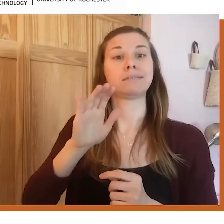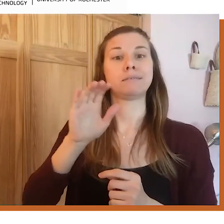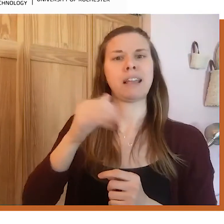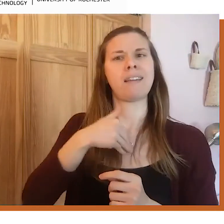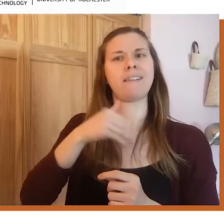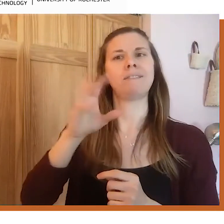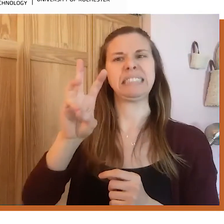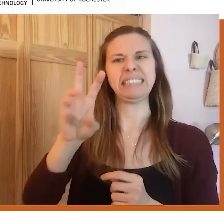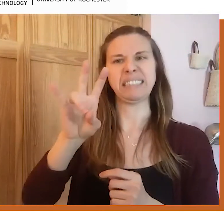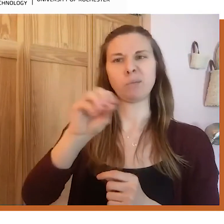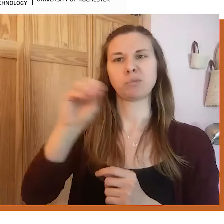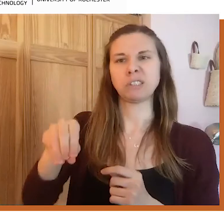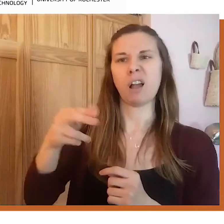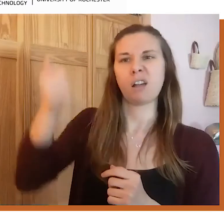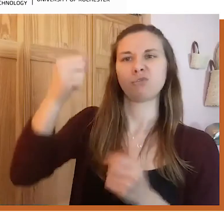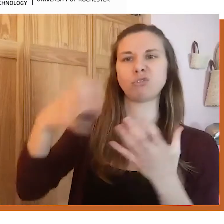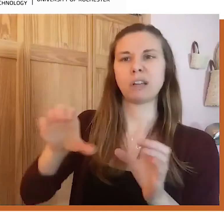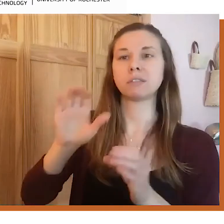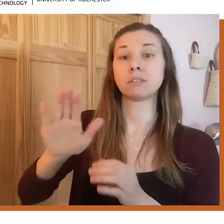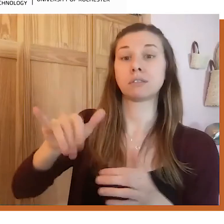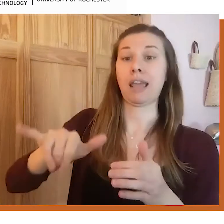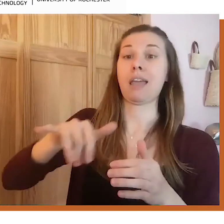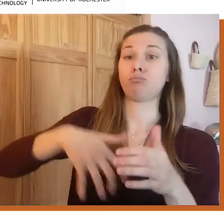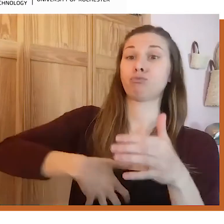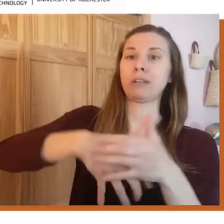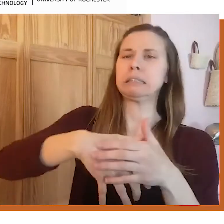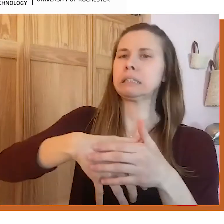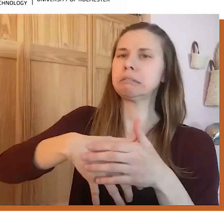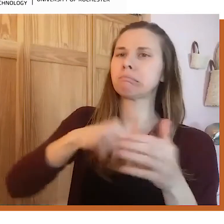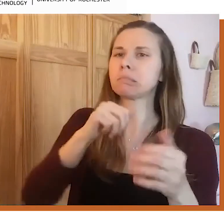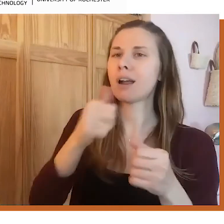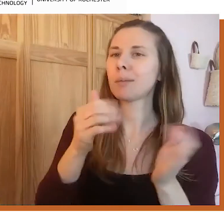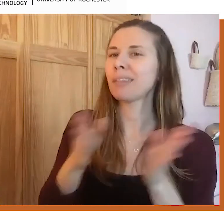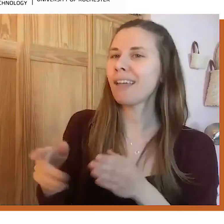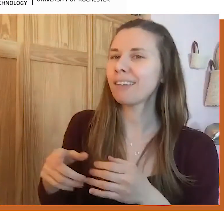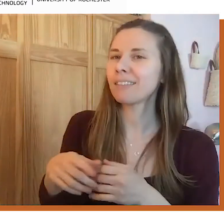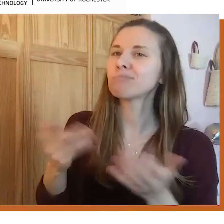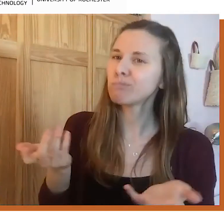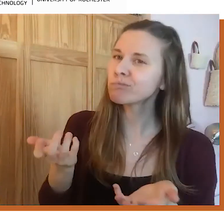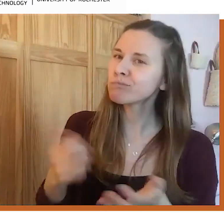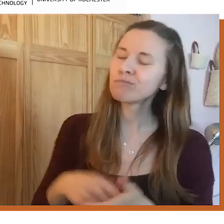had 67% higher chance of unintended pregnancies or pregnancies that weren't planned...